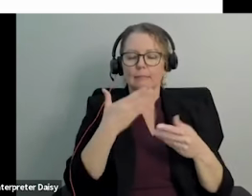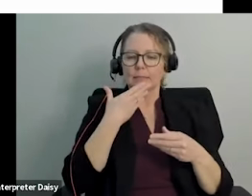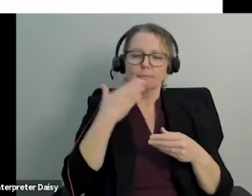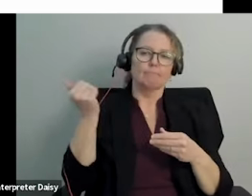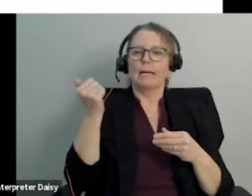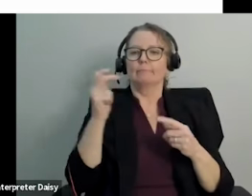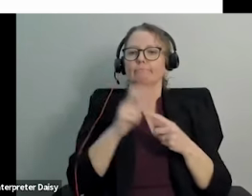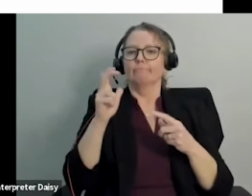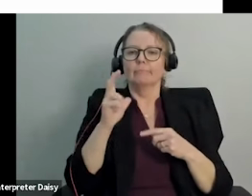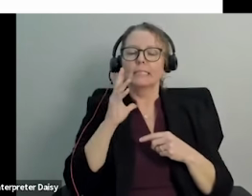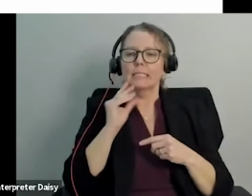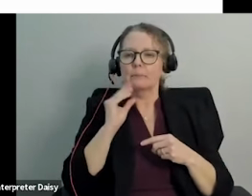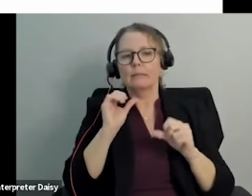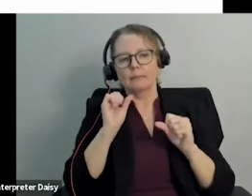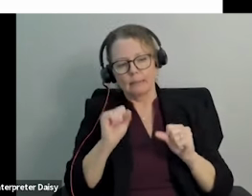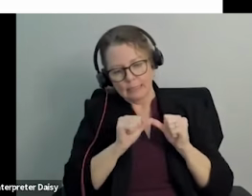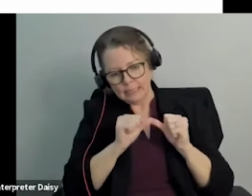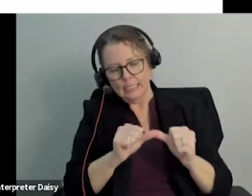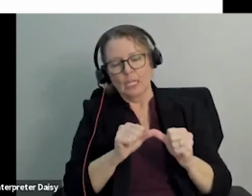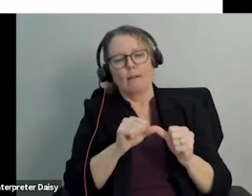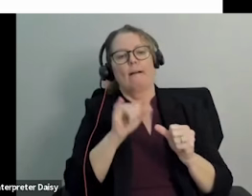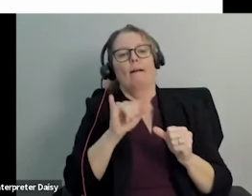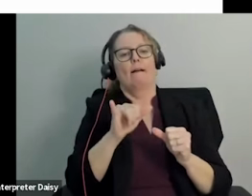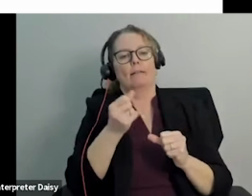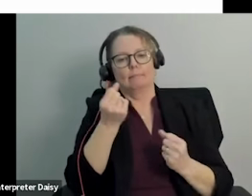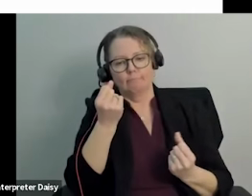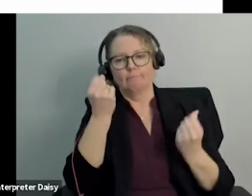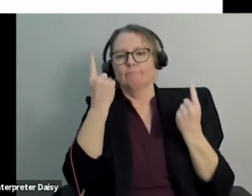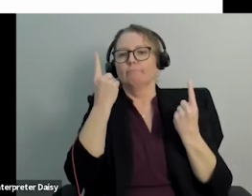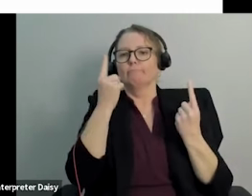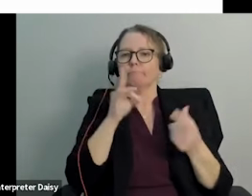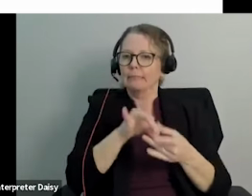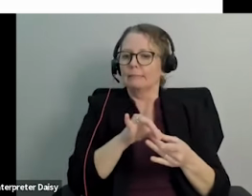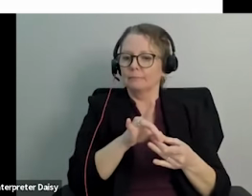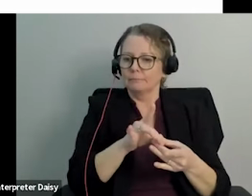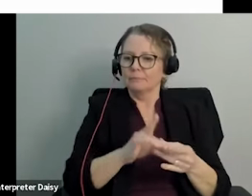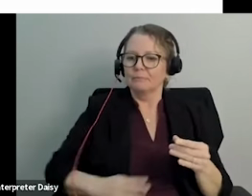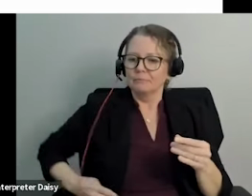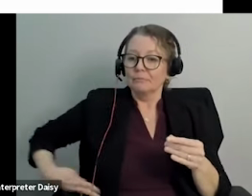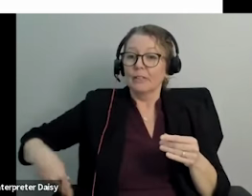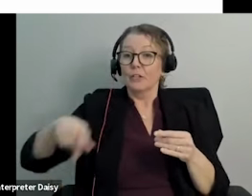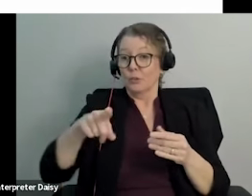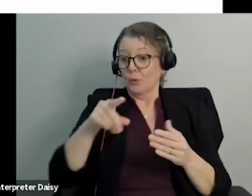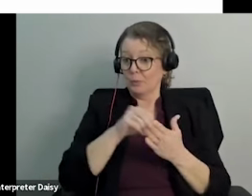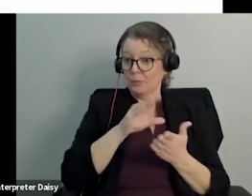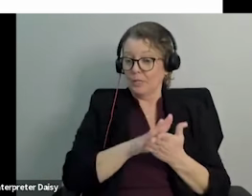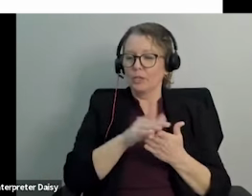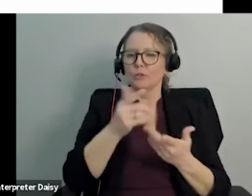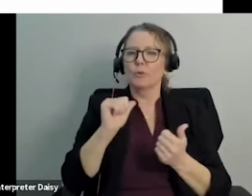so that we can continue to be meaningful to them. So whoever you listed in the chat, I encourage you to reach out to this teacher